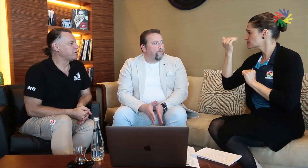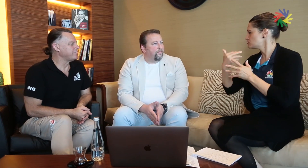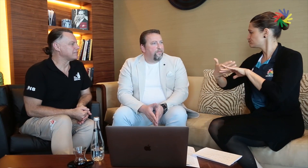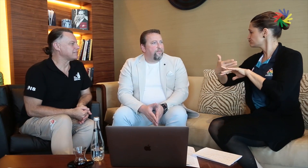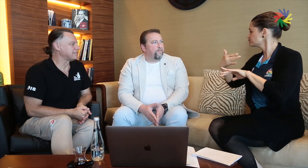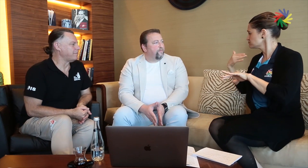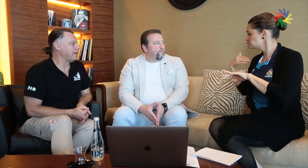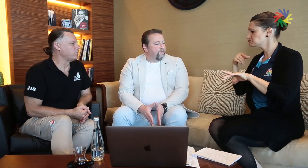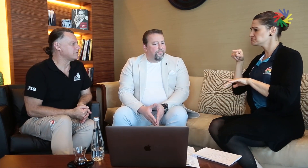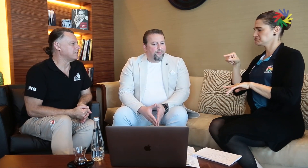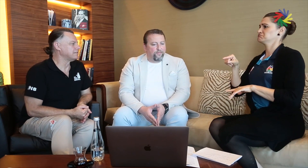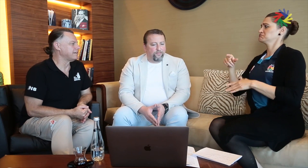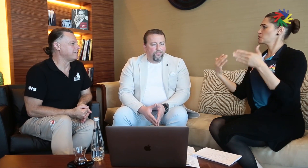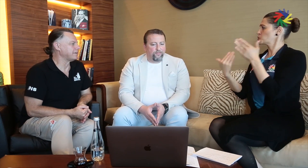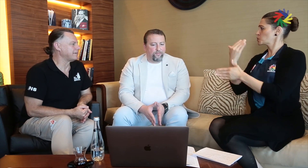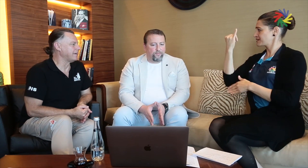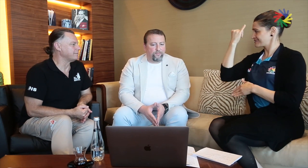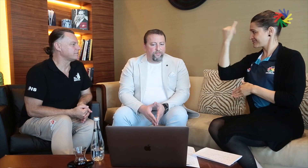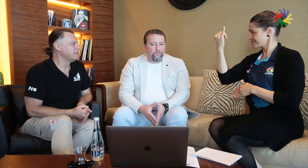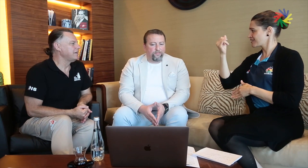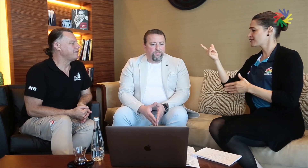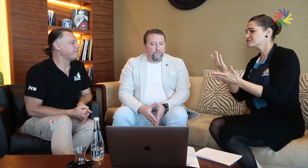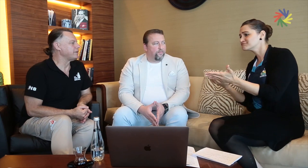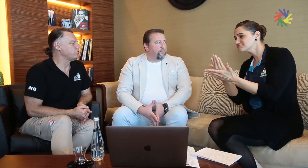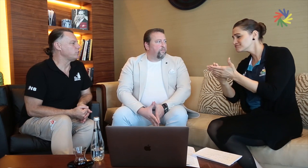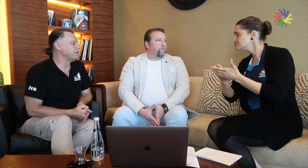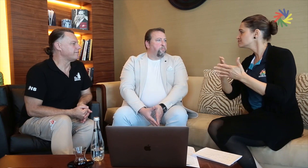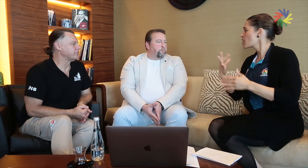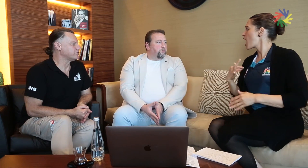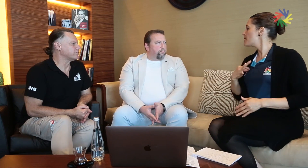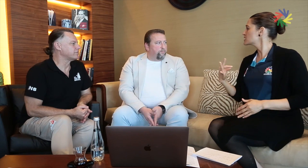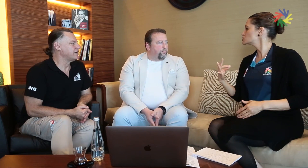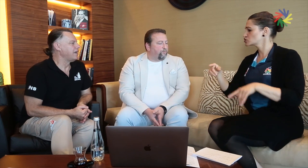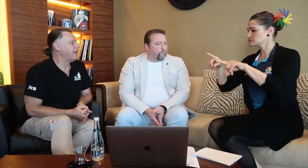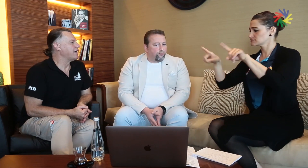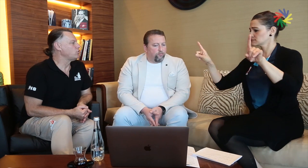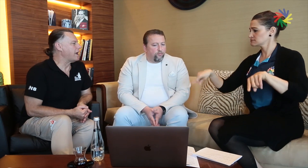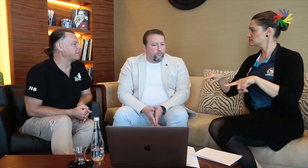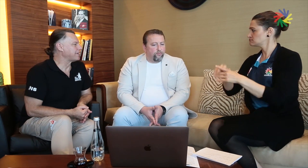at previous Winter and Summer Deaflympics.